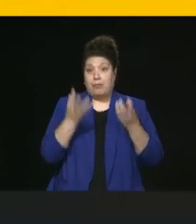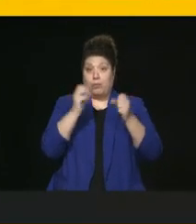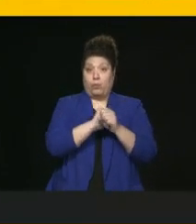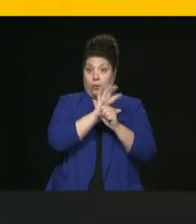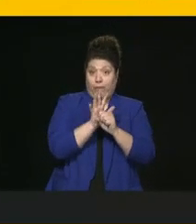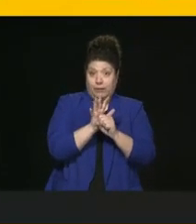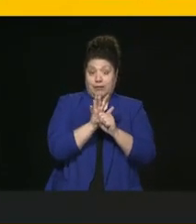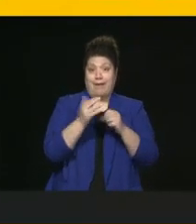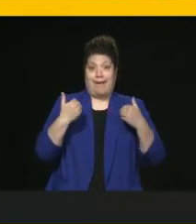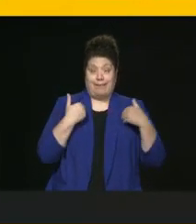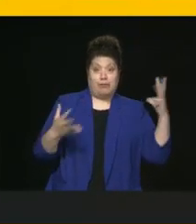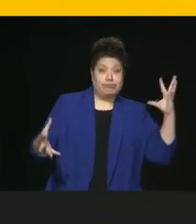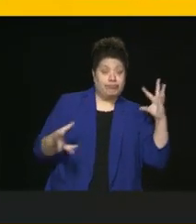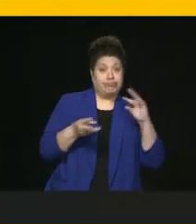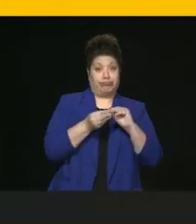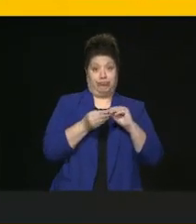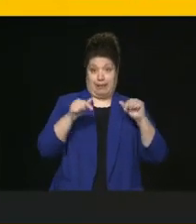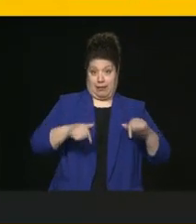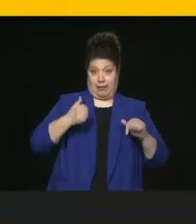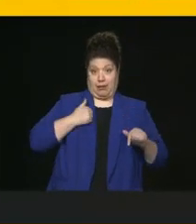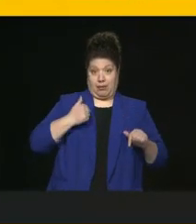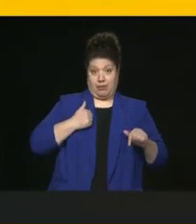UPDATE ON THE NUMBER OF COVID-19